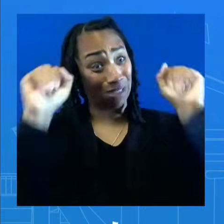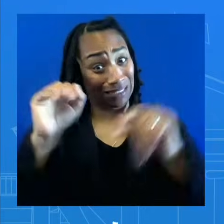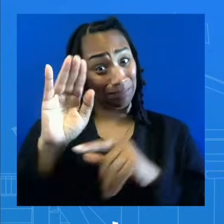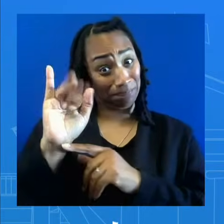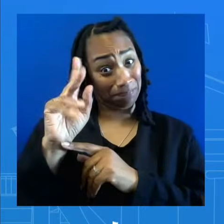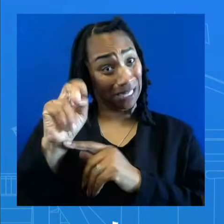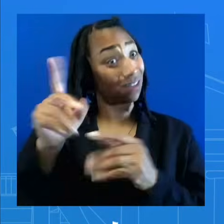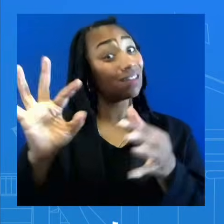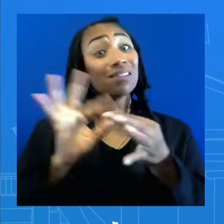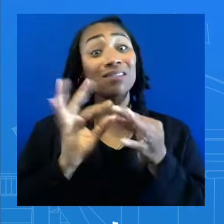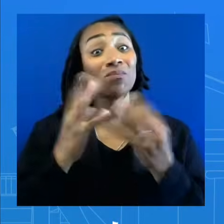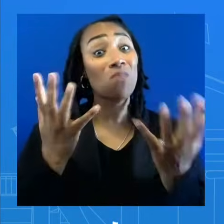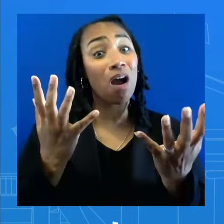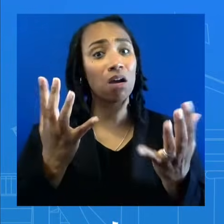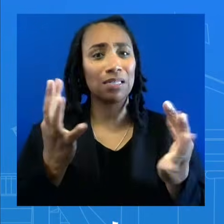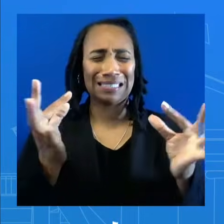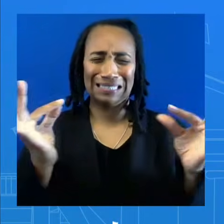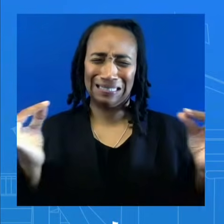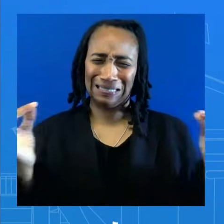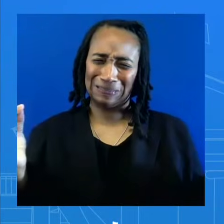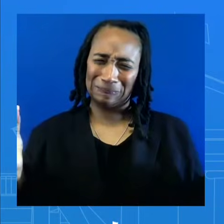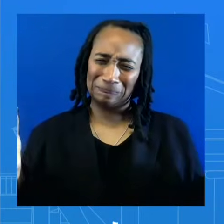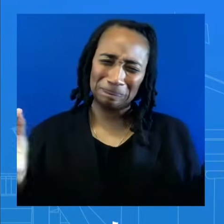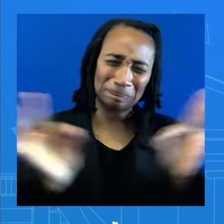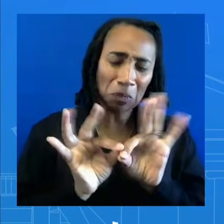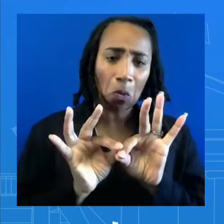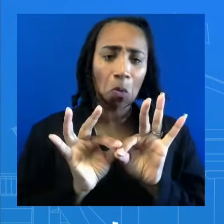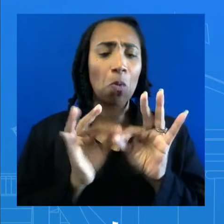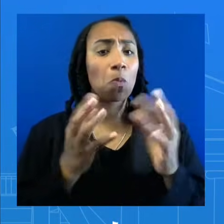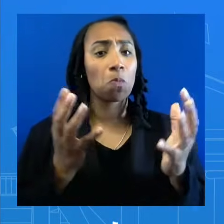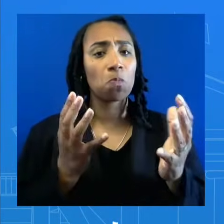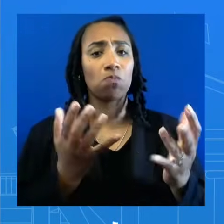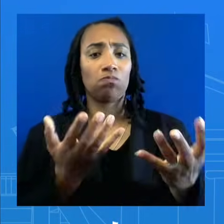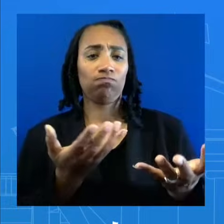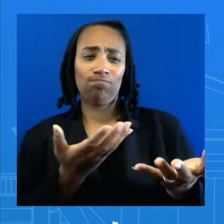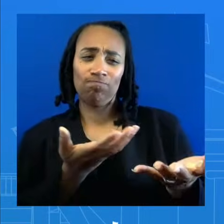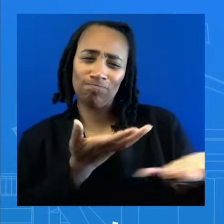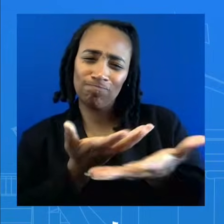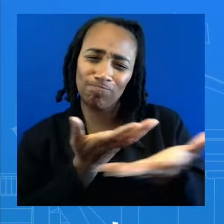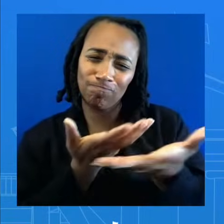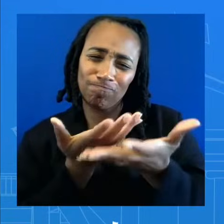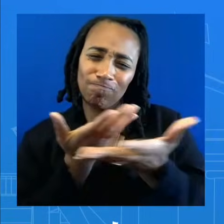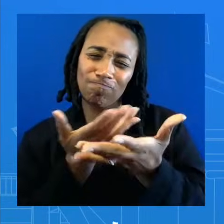including today with this package that we're announcing, to make sure Ukraine can continue to defend itself